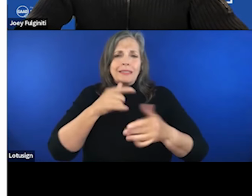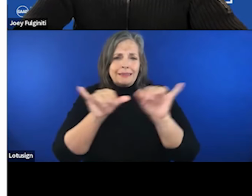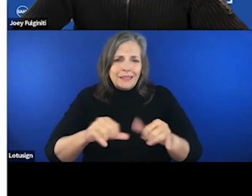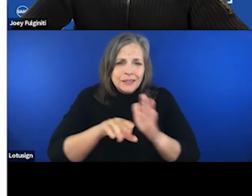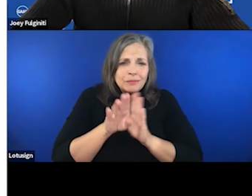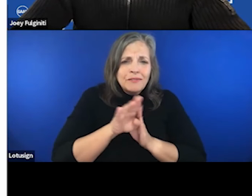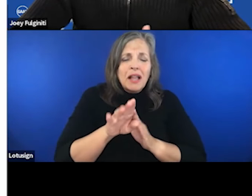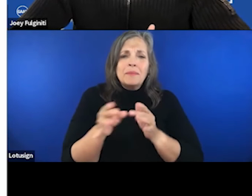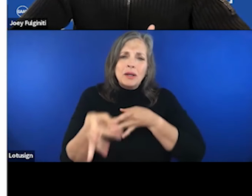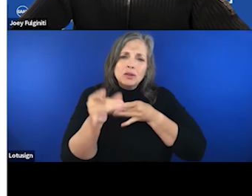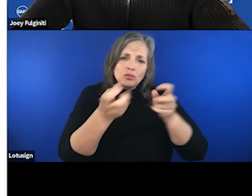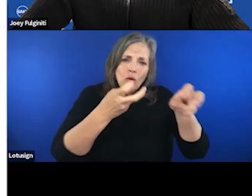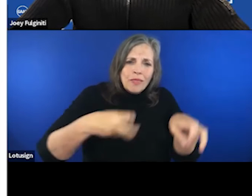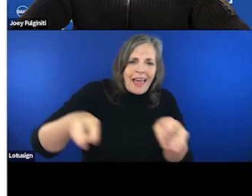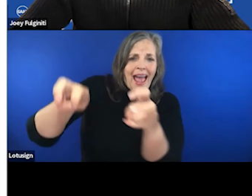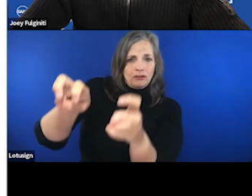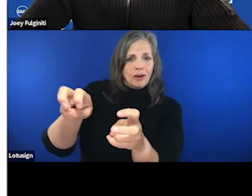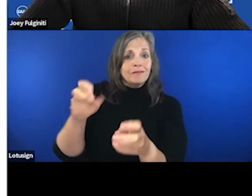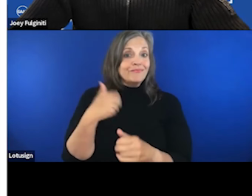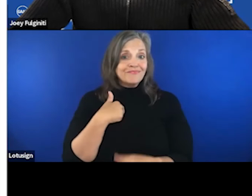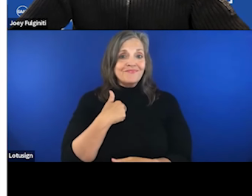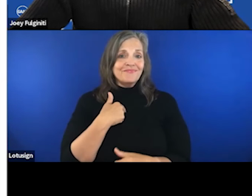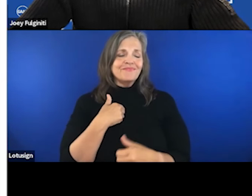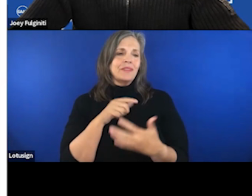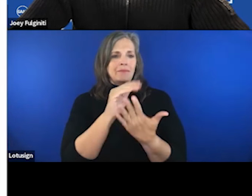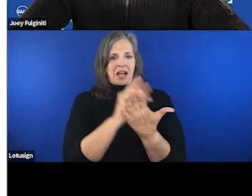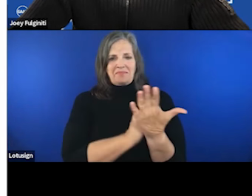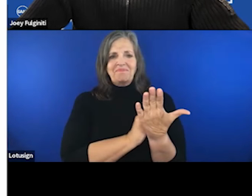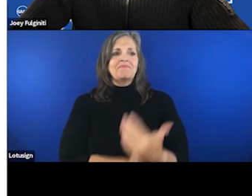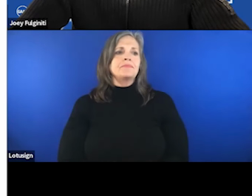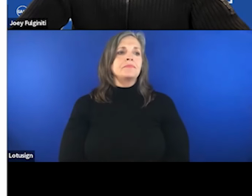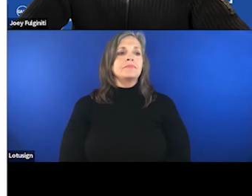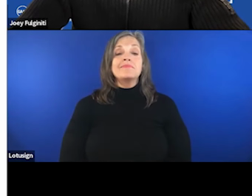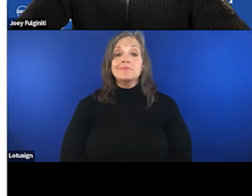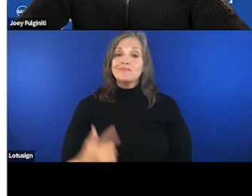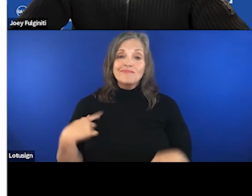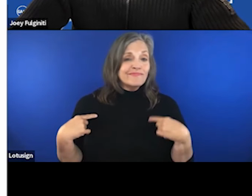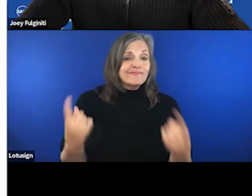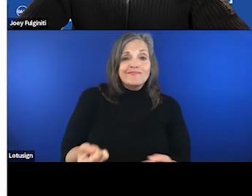so a little bit about me 15 years of experience leading large teams that design web mobile and